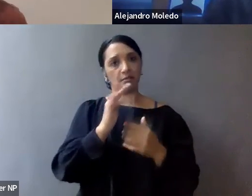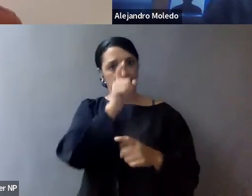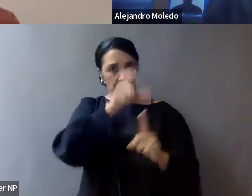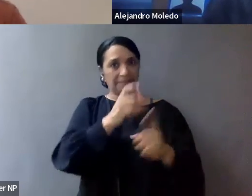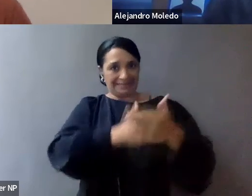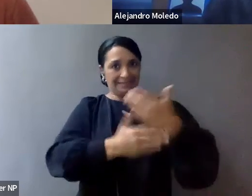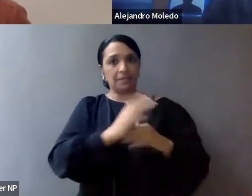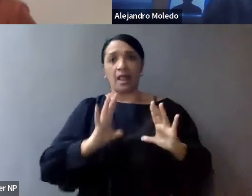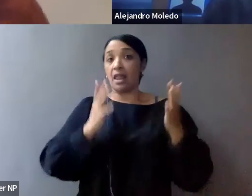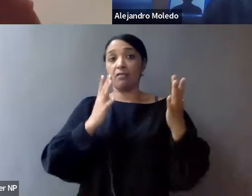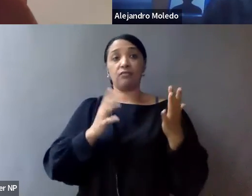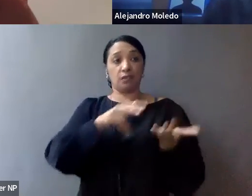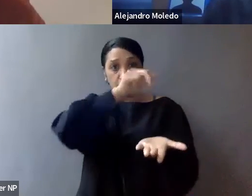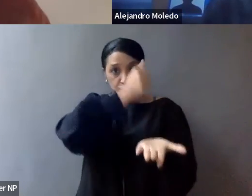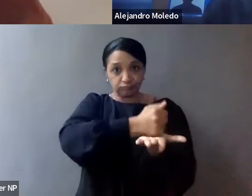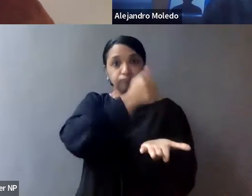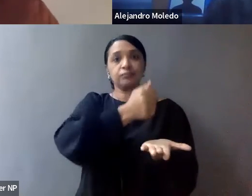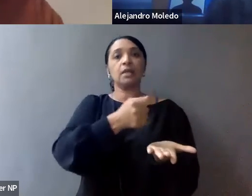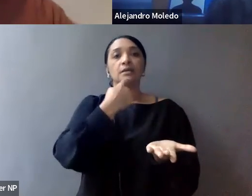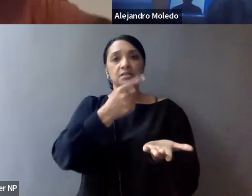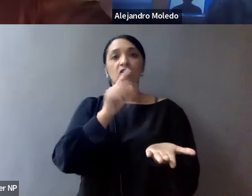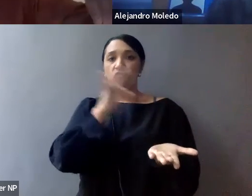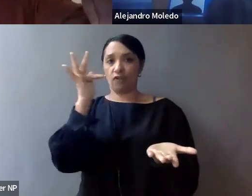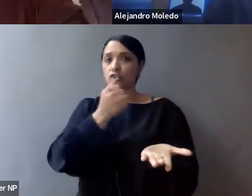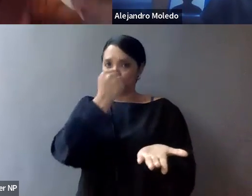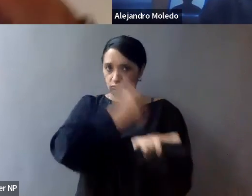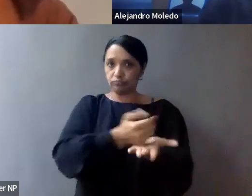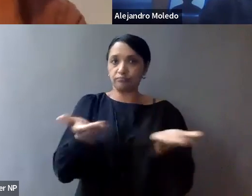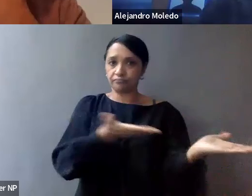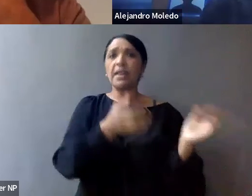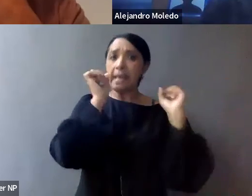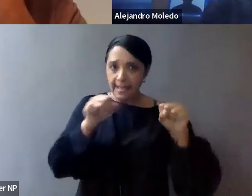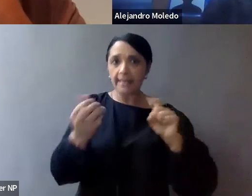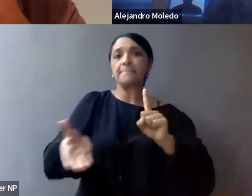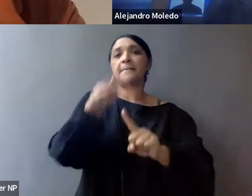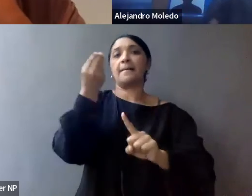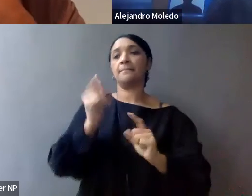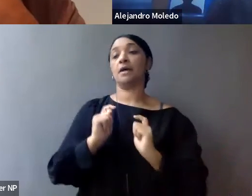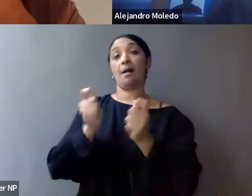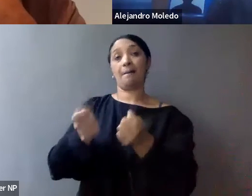and you've been certified by the French authorities, you can get your European Disability Card.